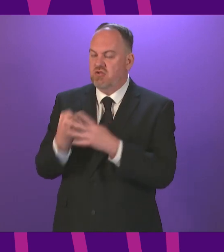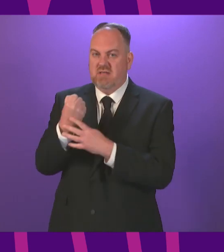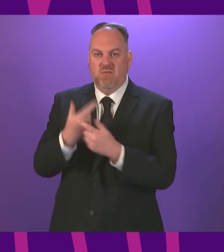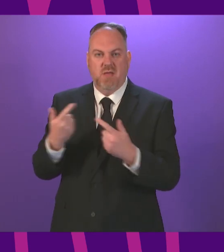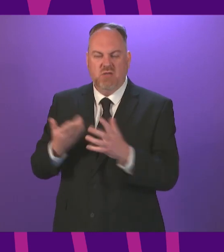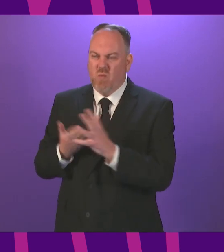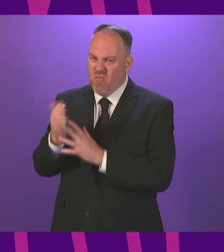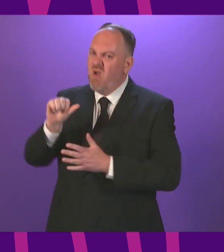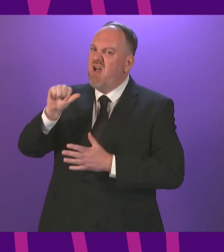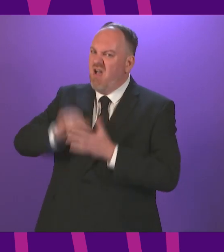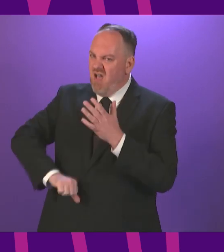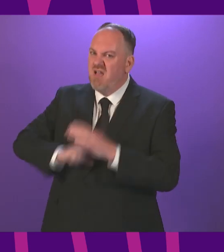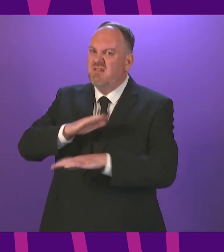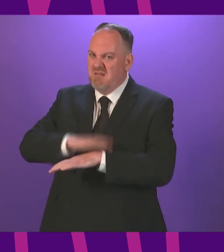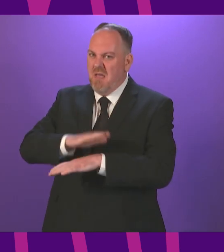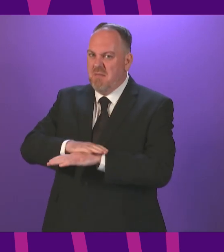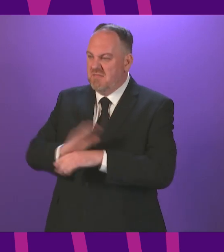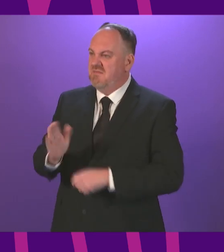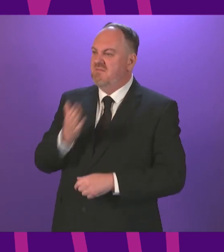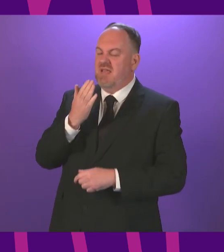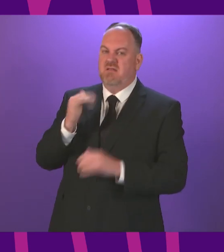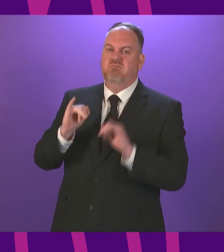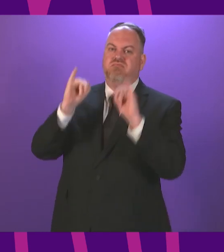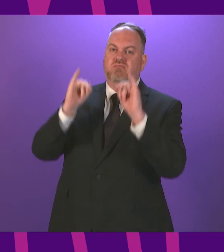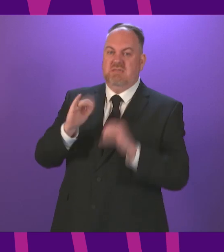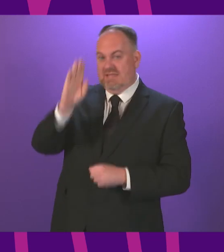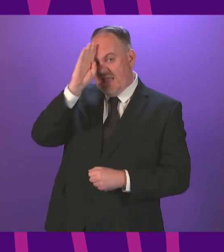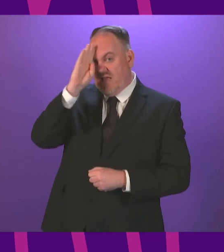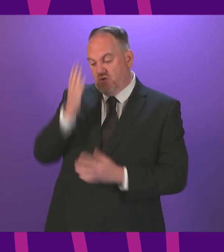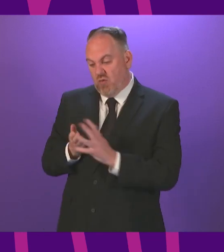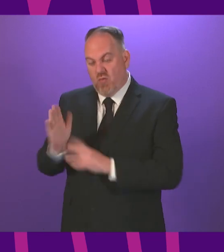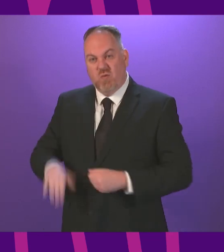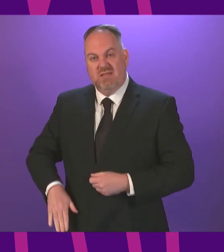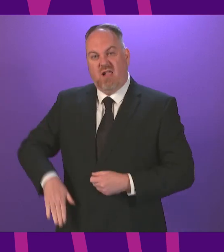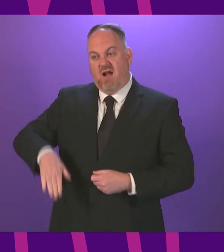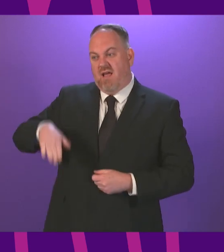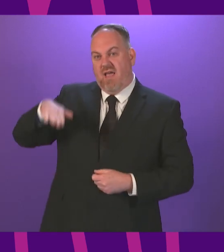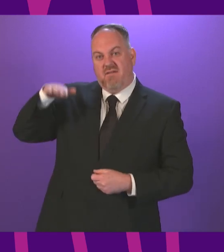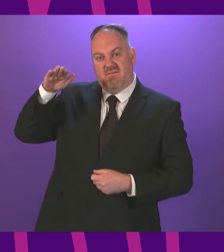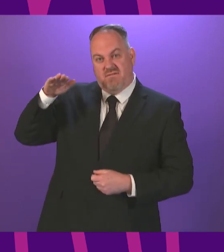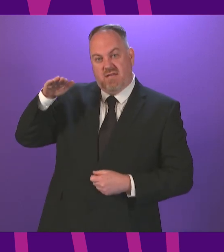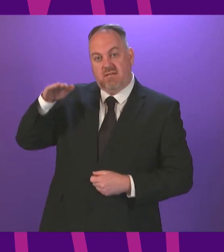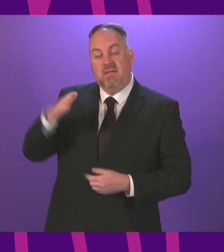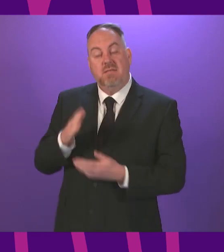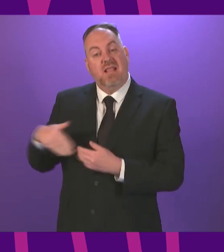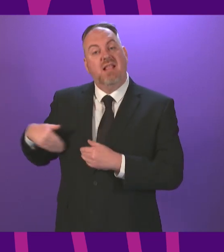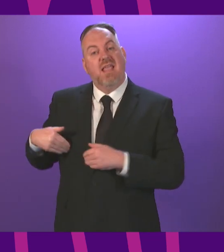and faced dangers that generations since can barely comprehend. As a naval officer in world